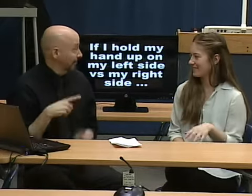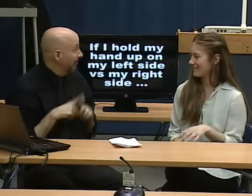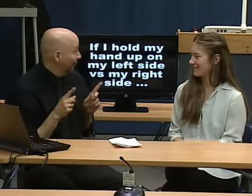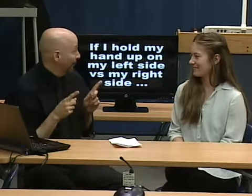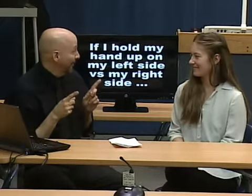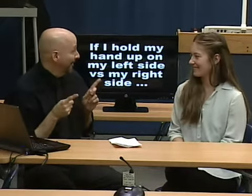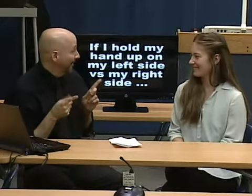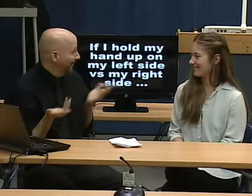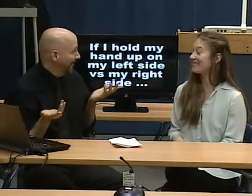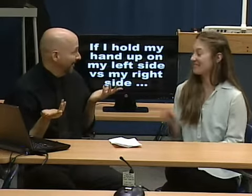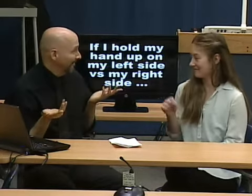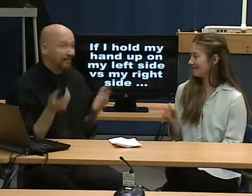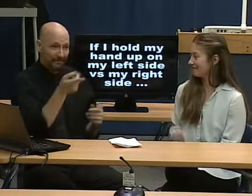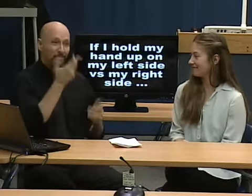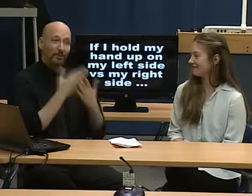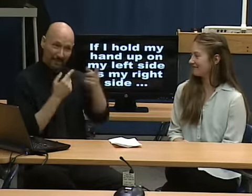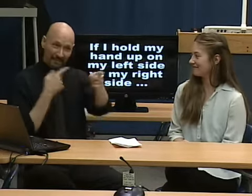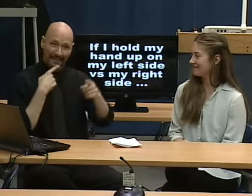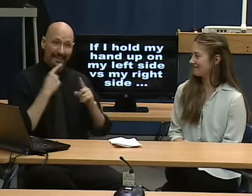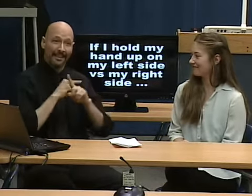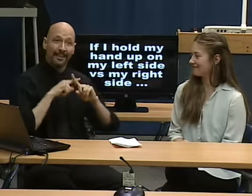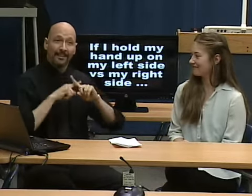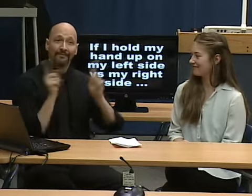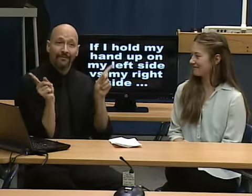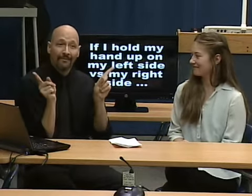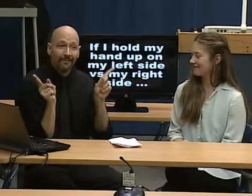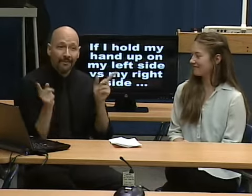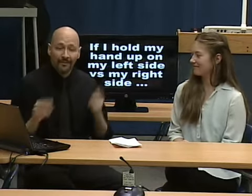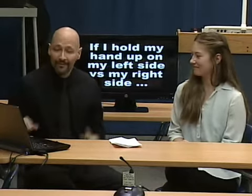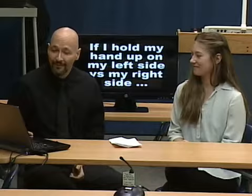Are they different? Yeah. Good! Like you said, they're different.